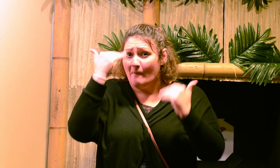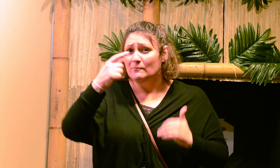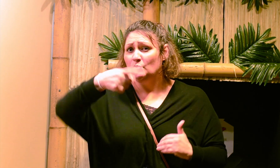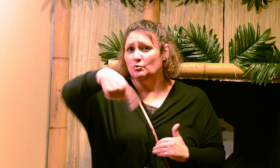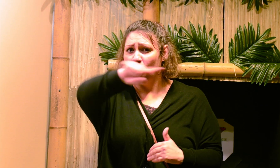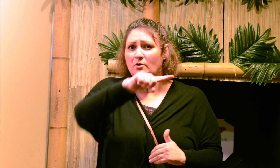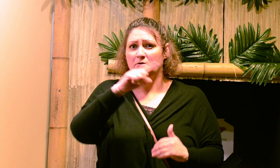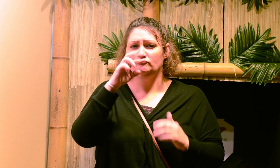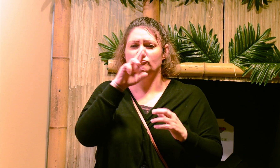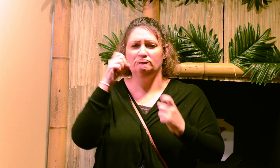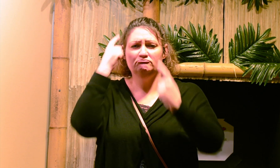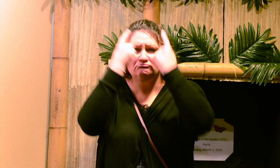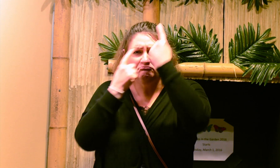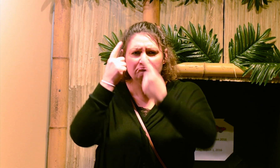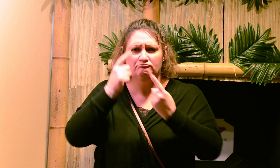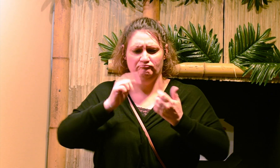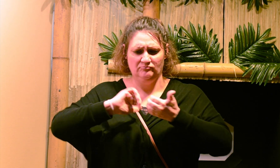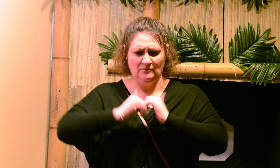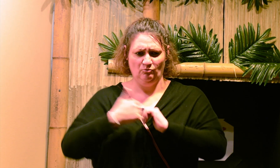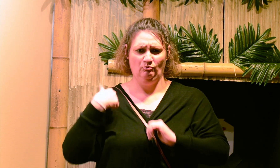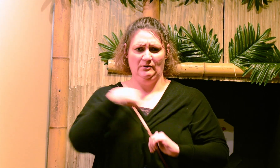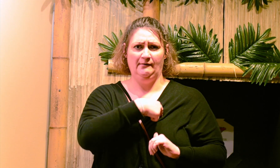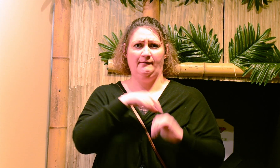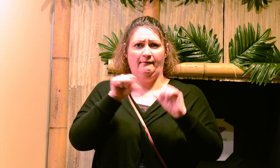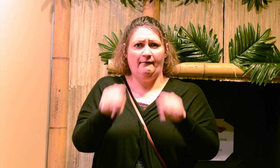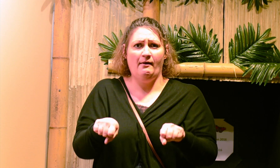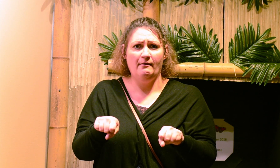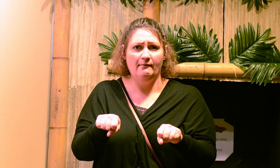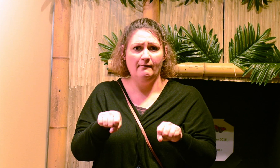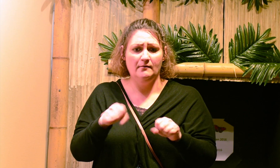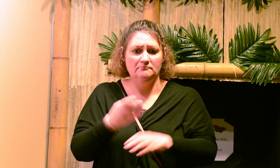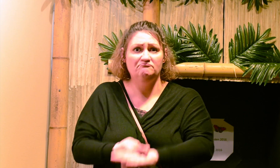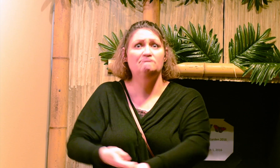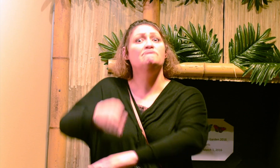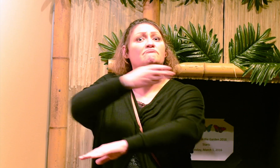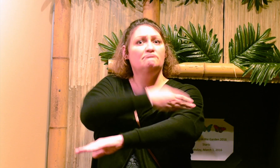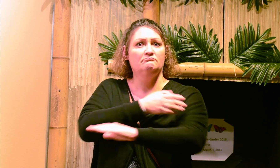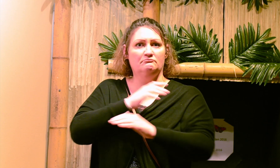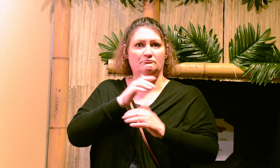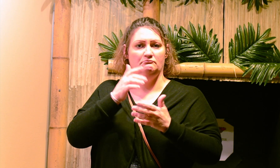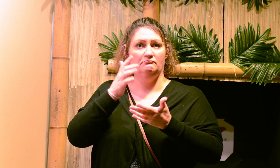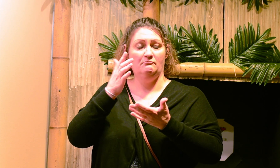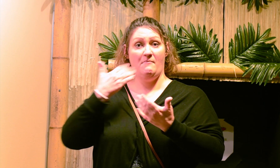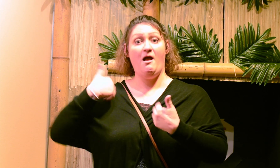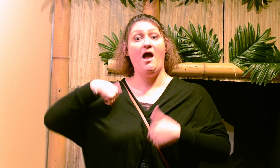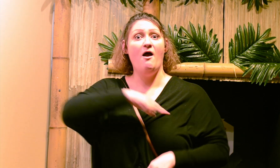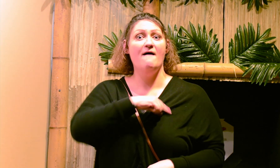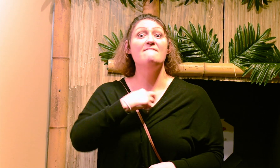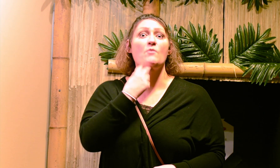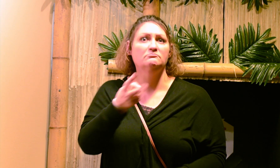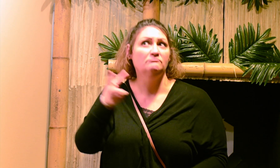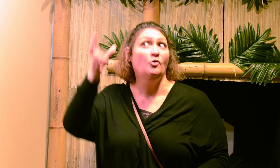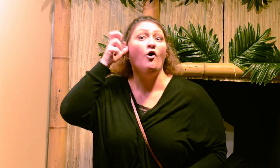I hope this makes you consider the steps we can take to make our voices even louder!